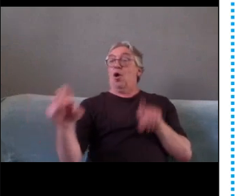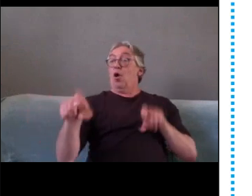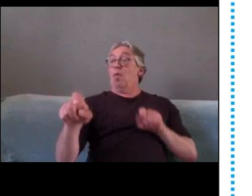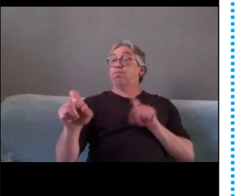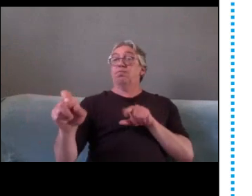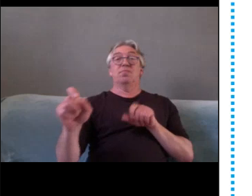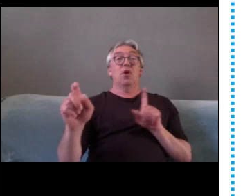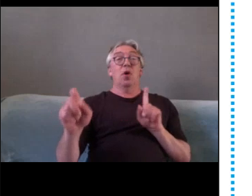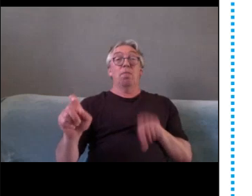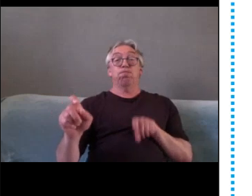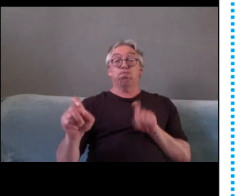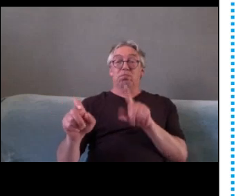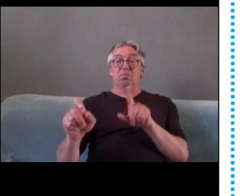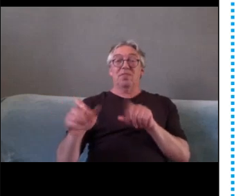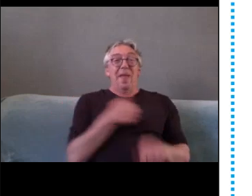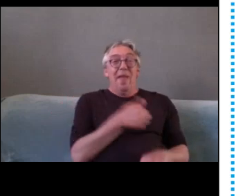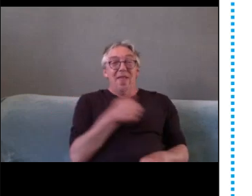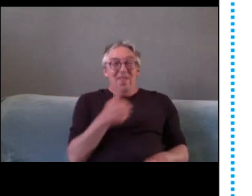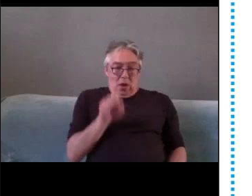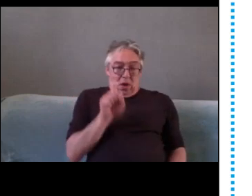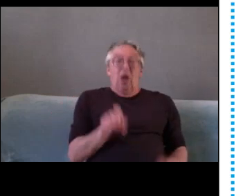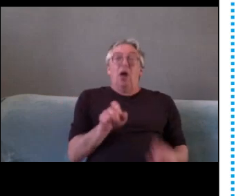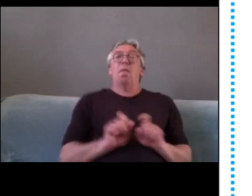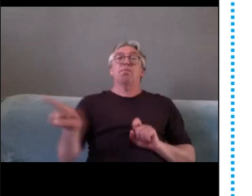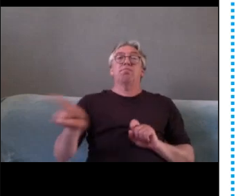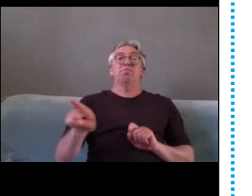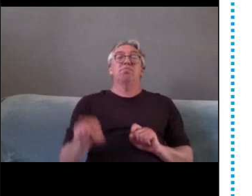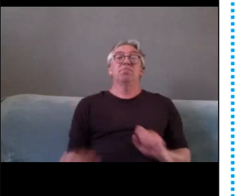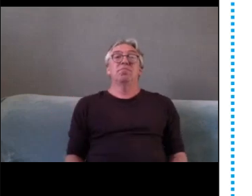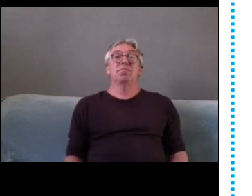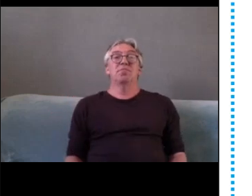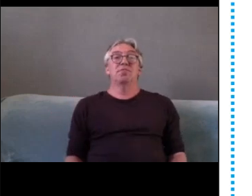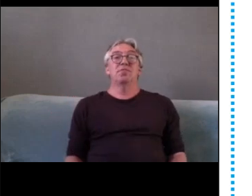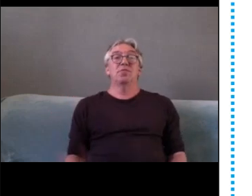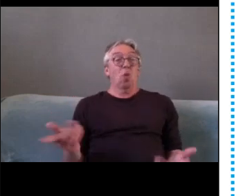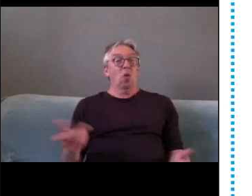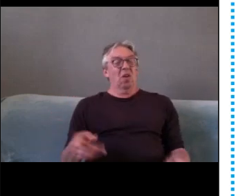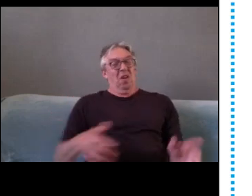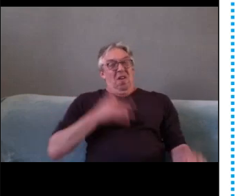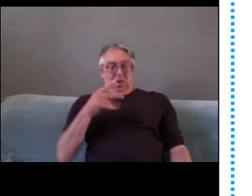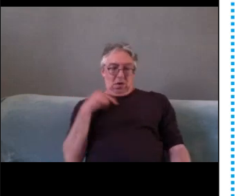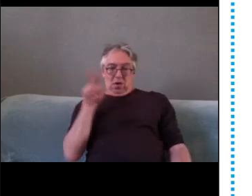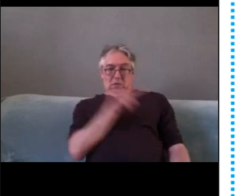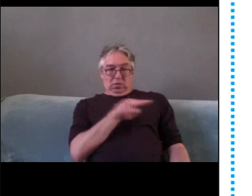It gives you the perception of a real-time conversation by text.